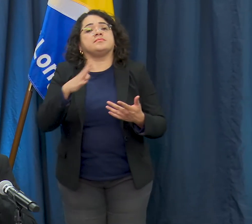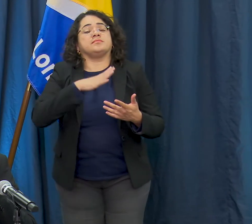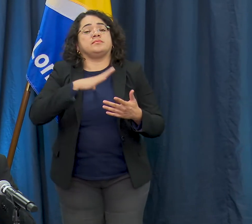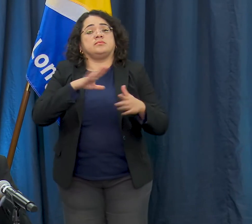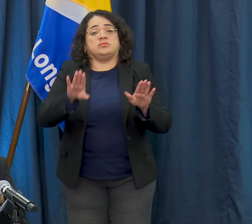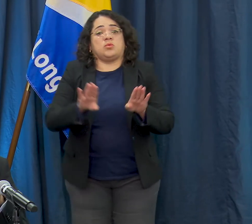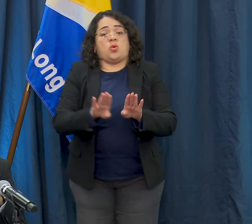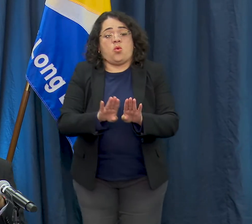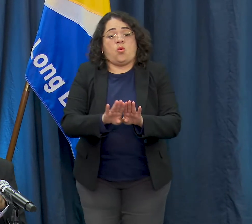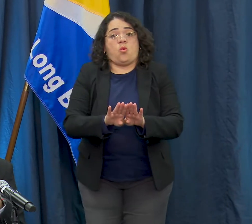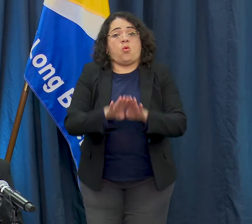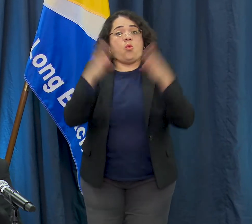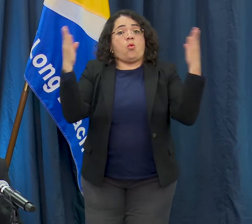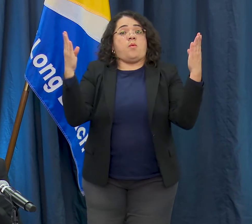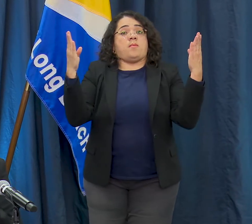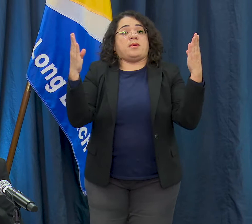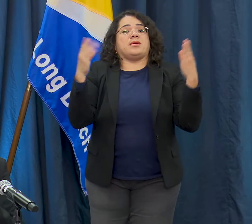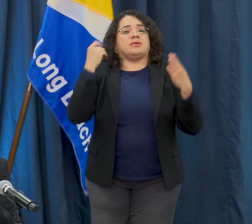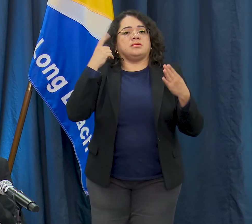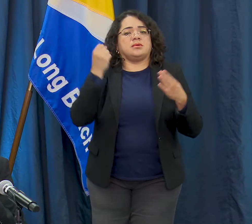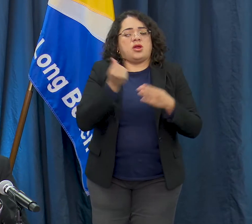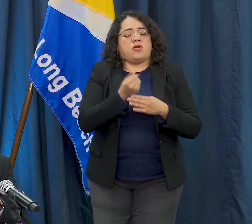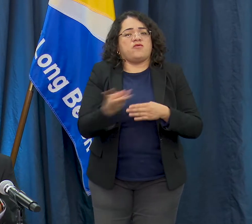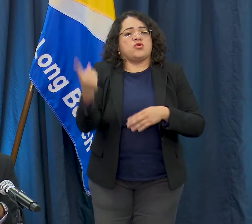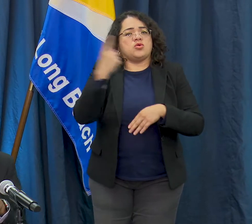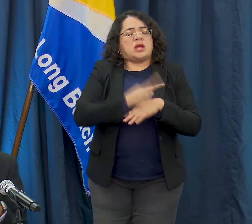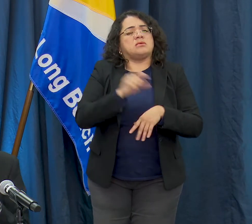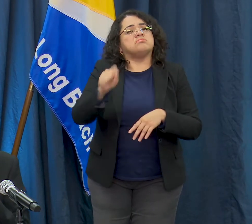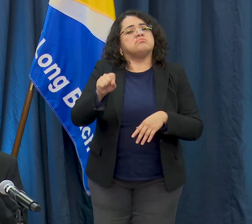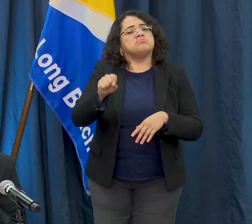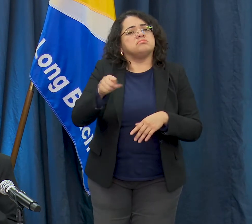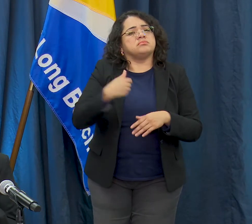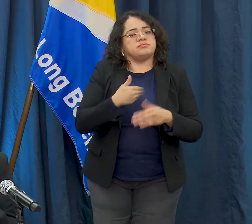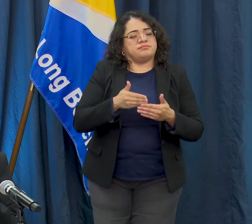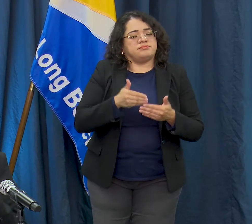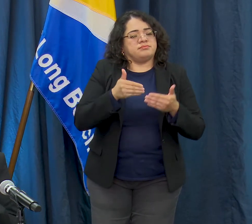one opening just done over a couple days and so the discussion has